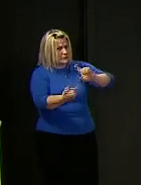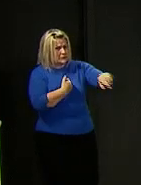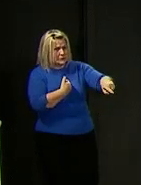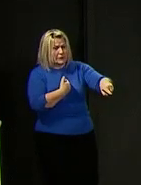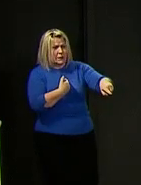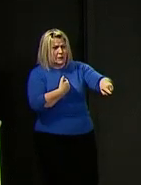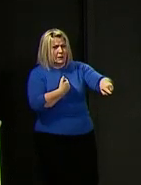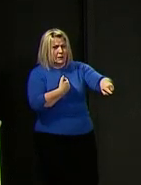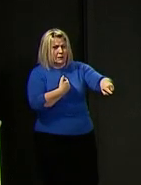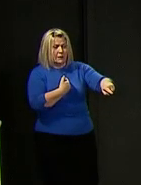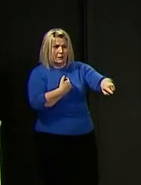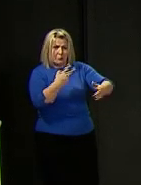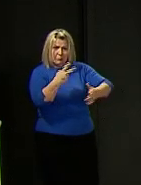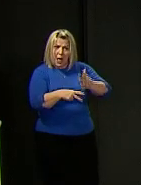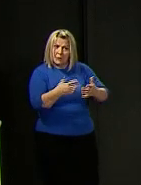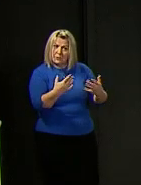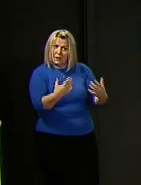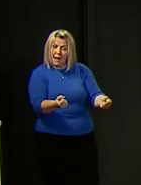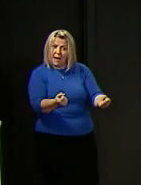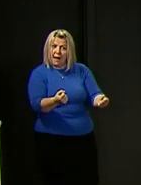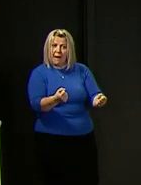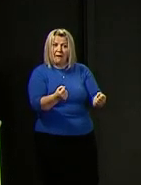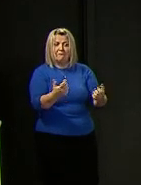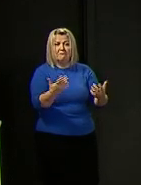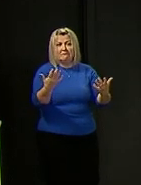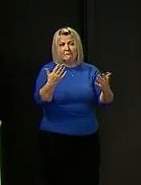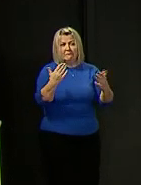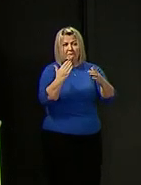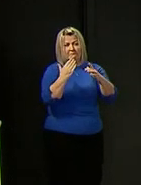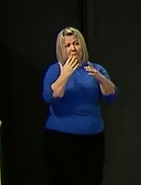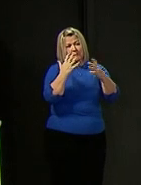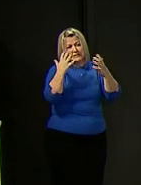support and teenagers and young people who are from disadvantaged backgrounds